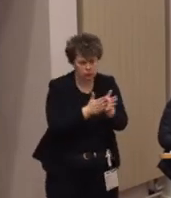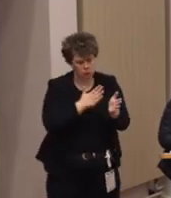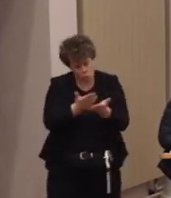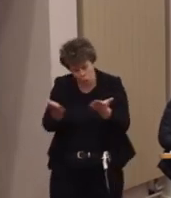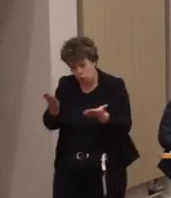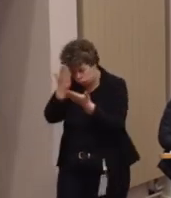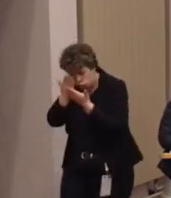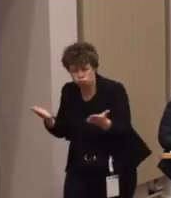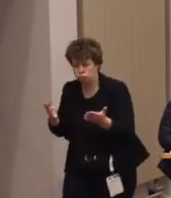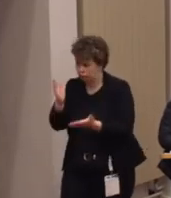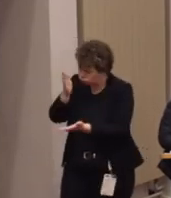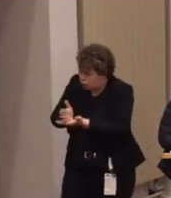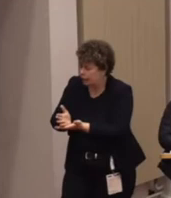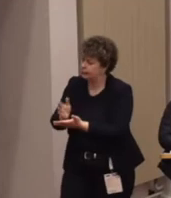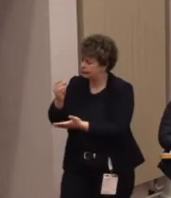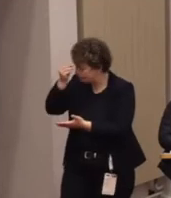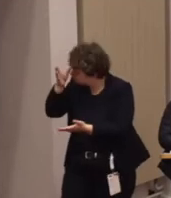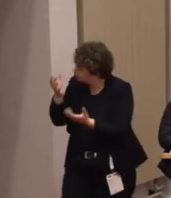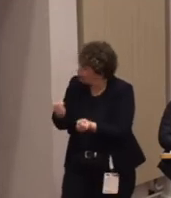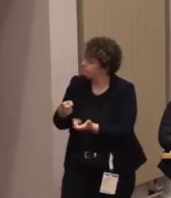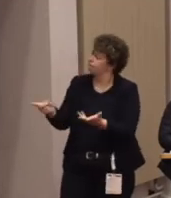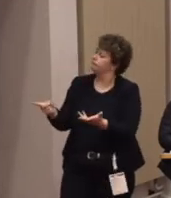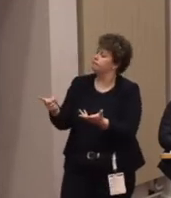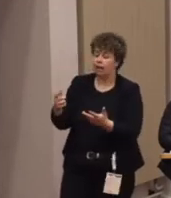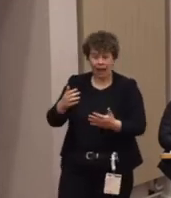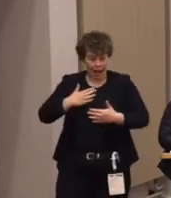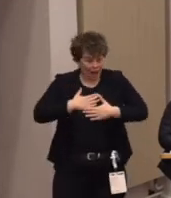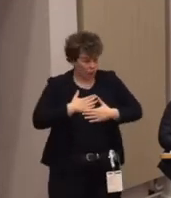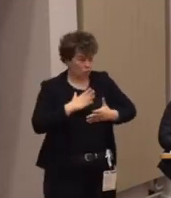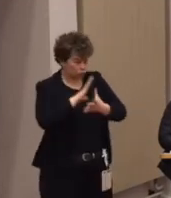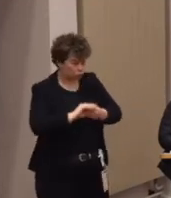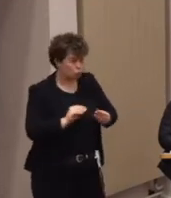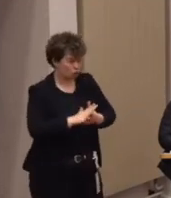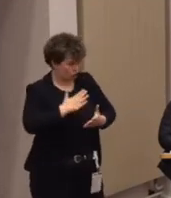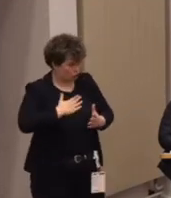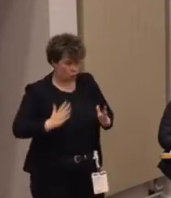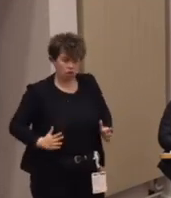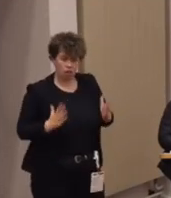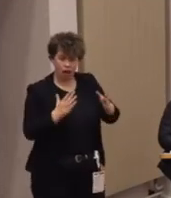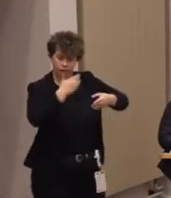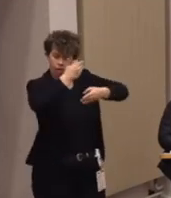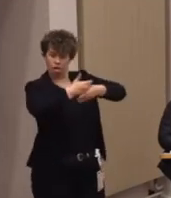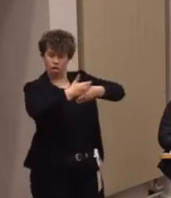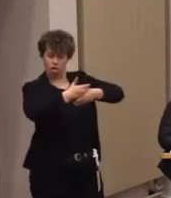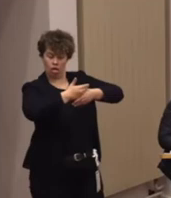that our unheard, untold, undocumented stories of the service provider sections of gender,